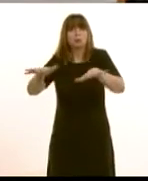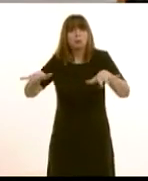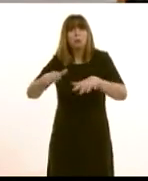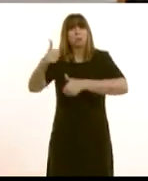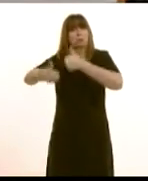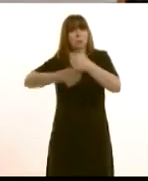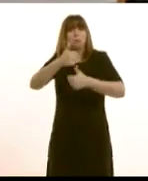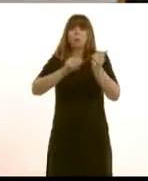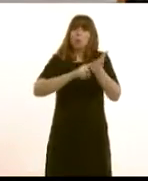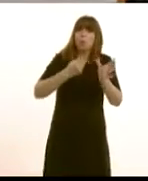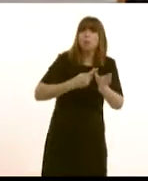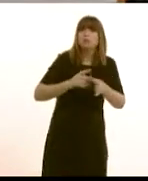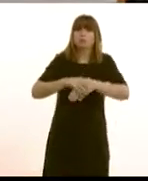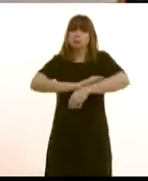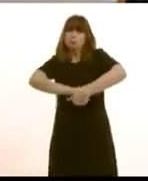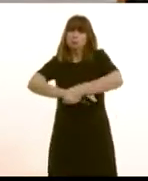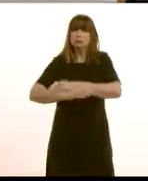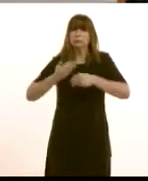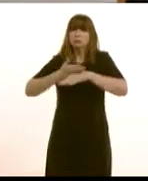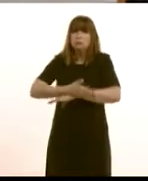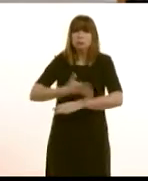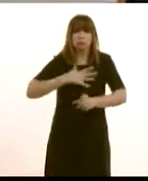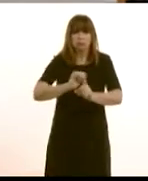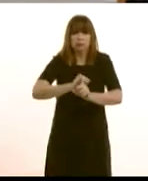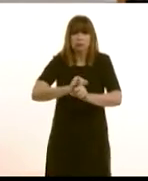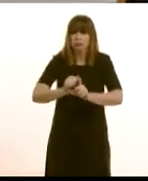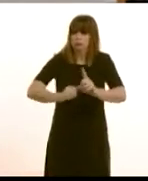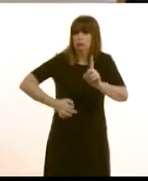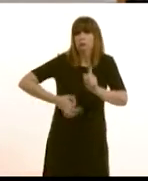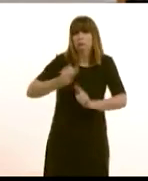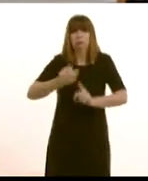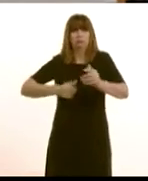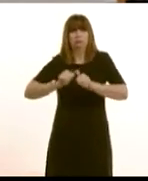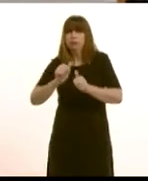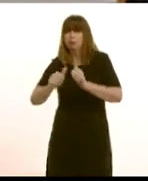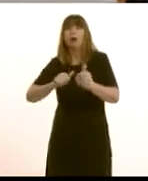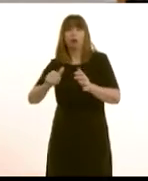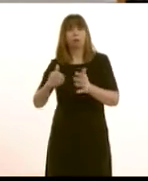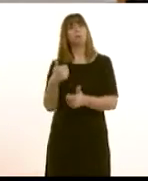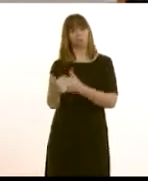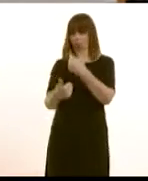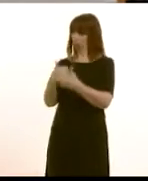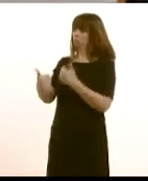have put in the work to improve schools in their area, and also, of course, it is testament